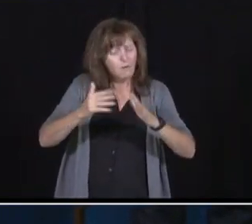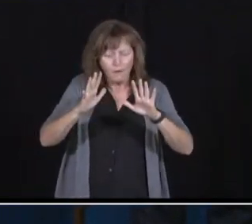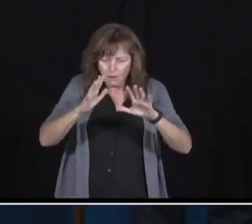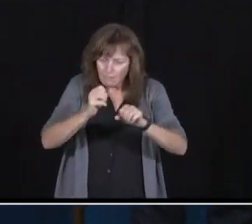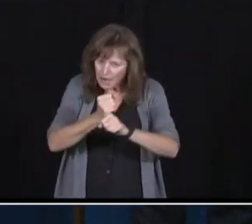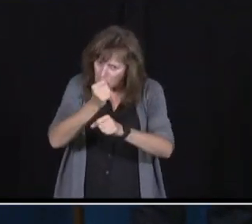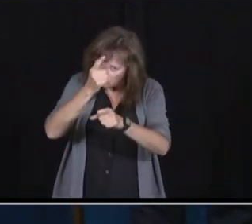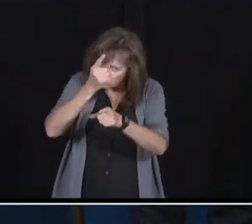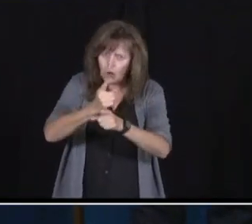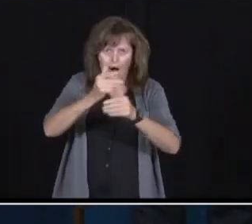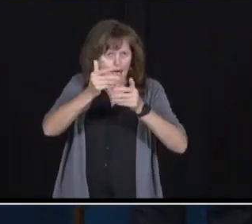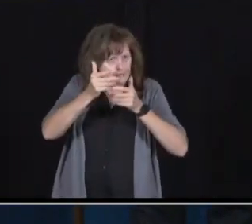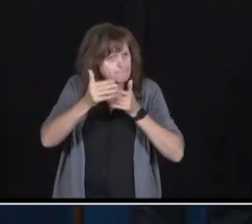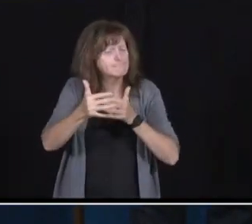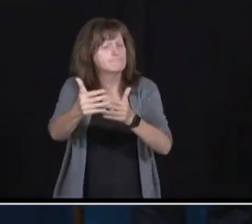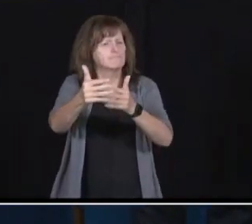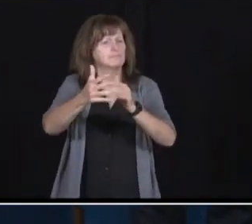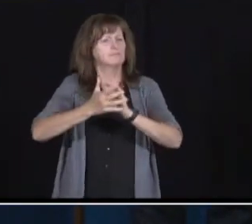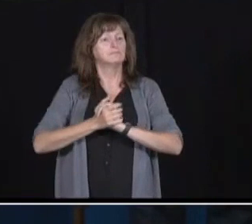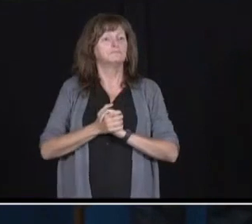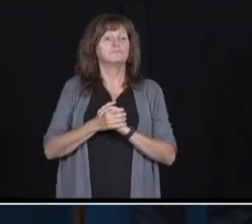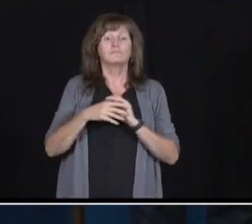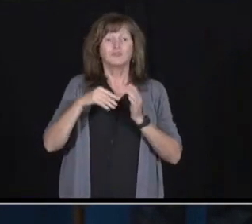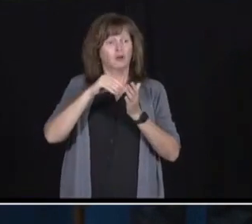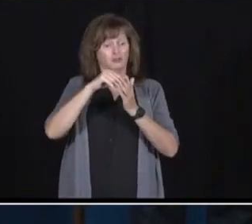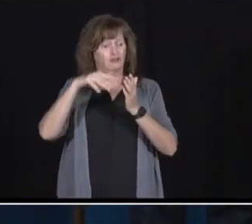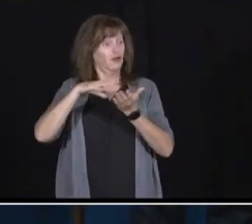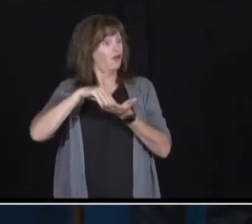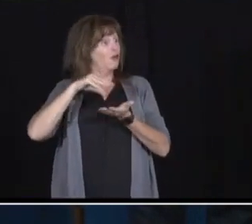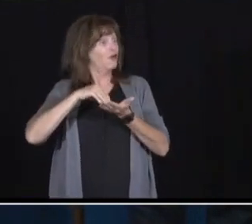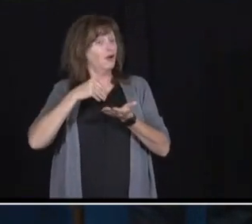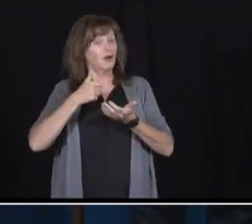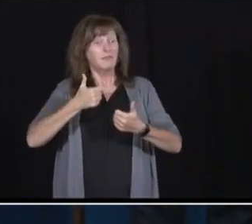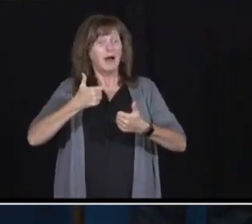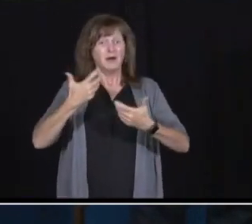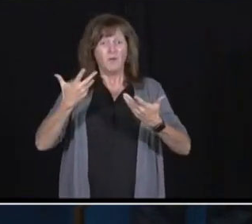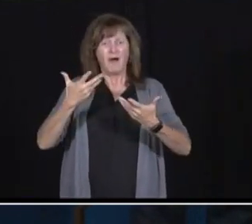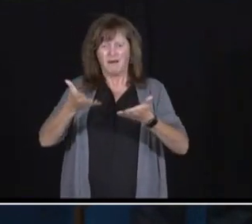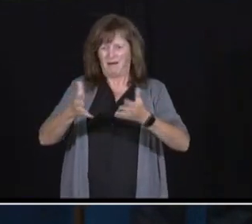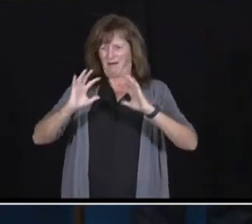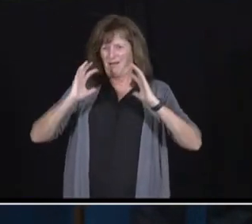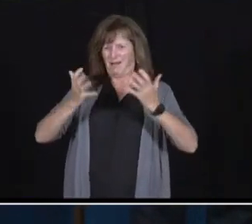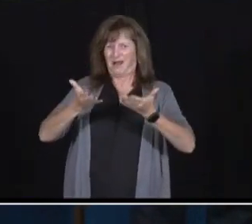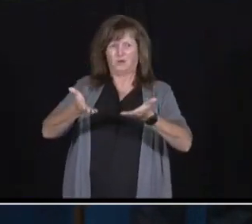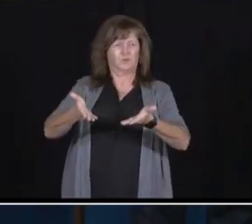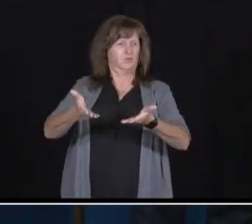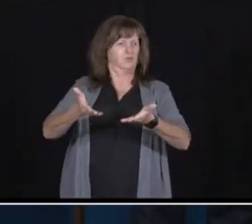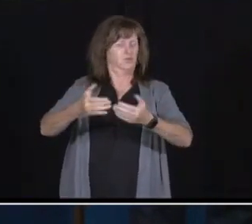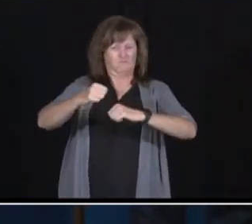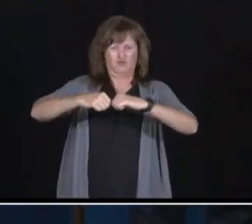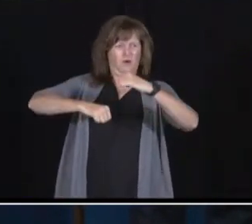thing to do. Because our students, they learn better in the structure of a classroom.